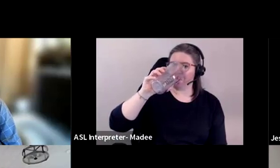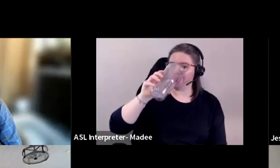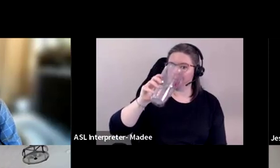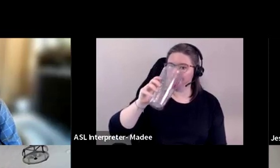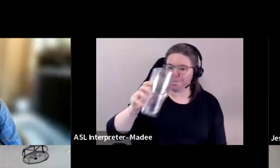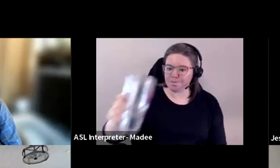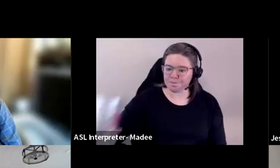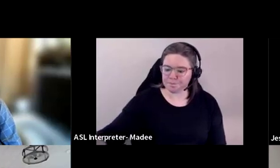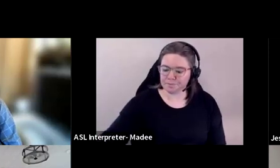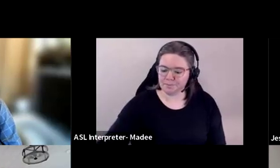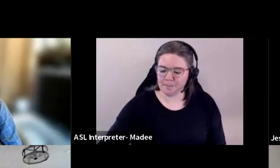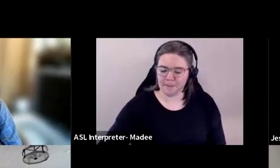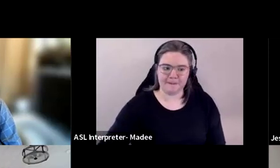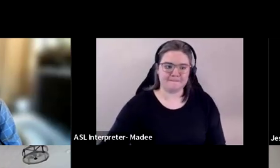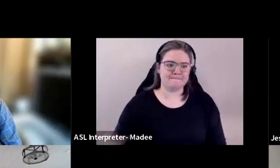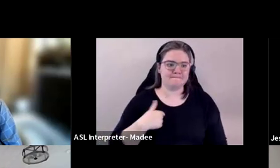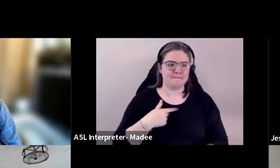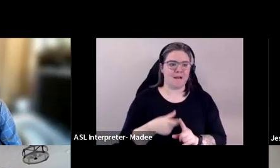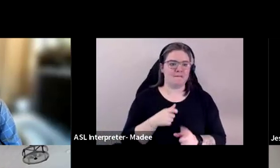Meri Helbig: the State of Illinois. I was. I was